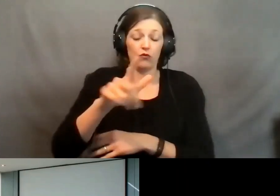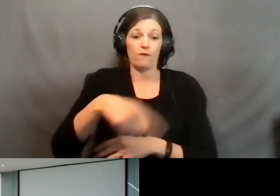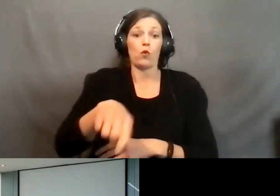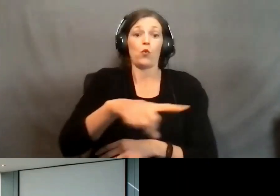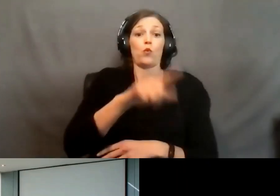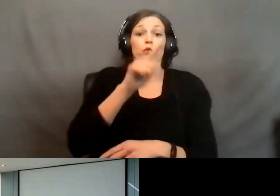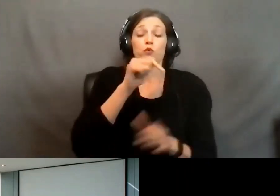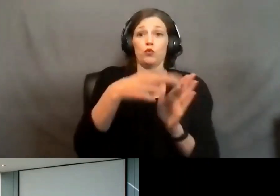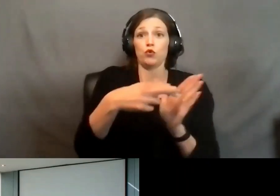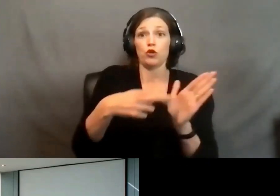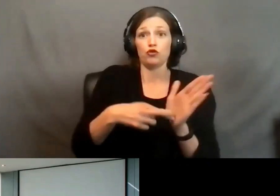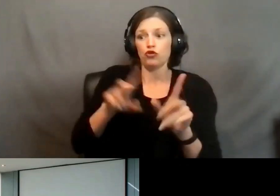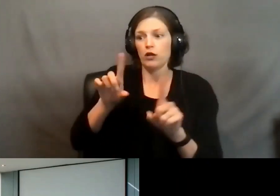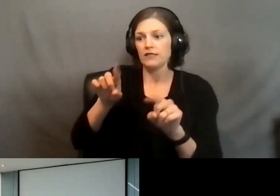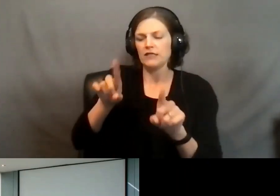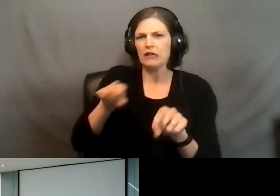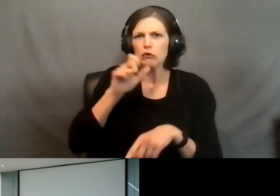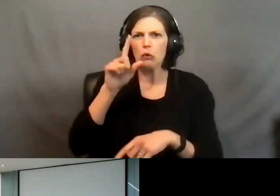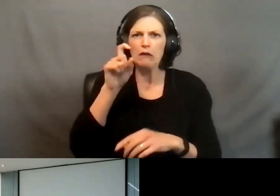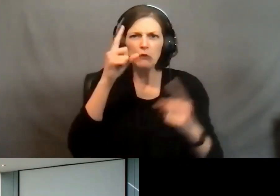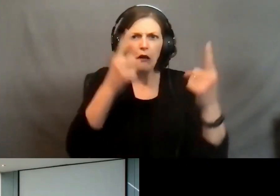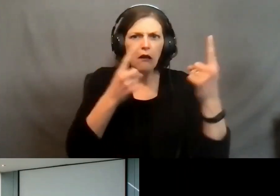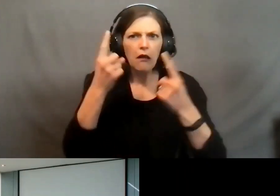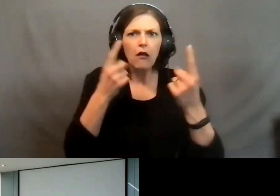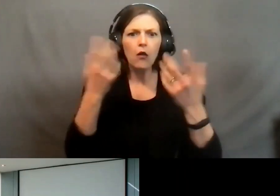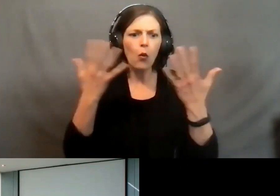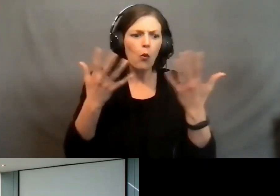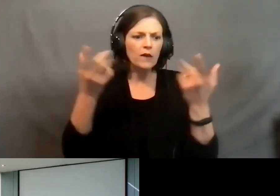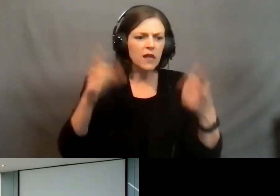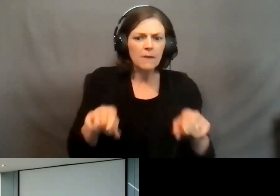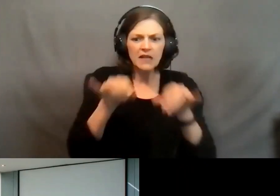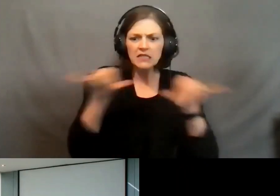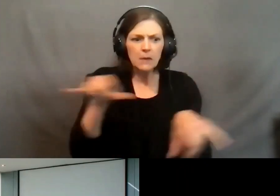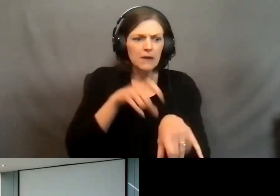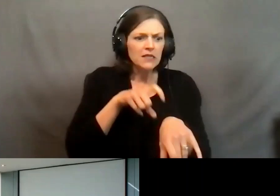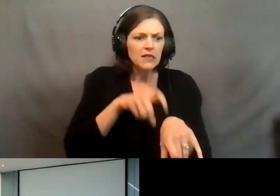not have to wonder what is going on , simultaneously, in some other place.